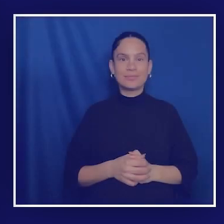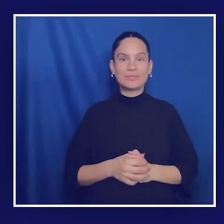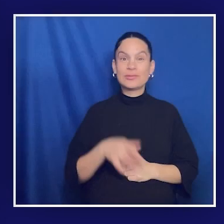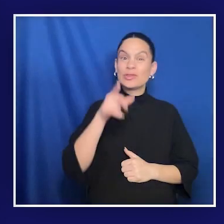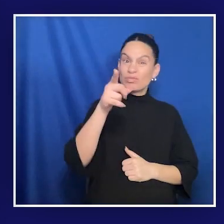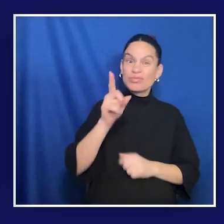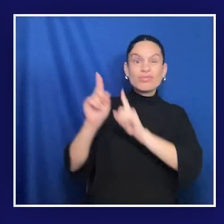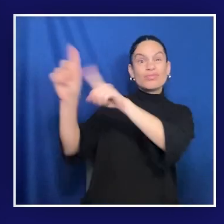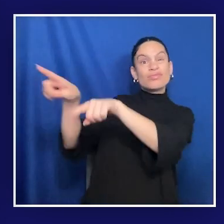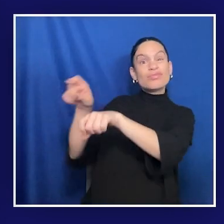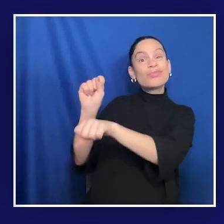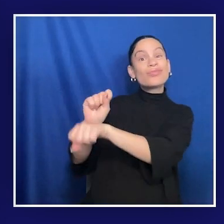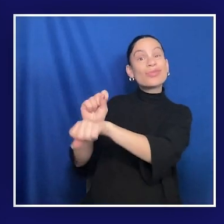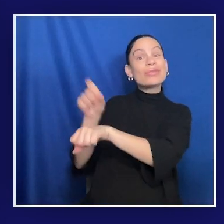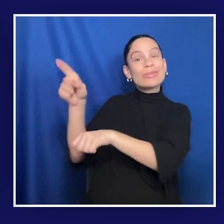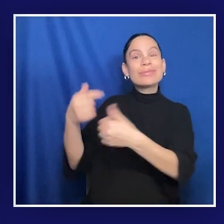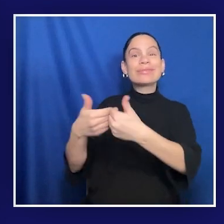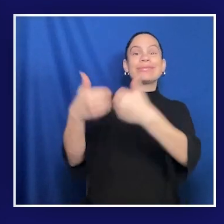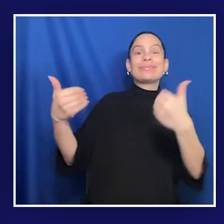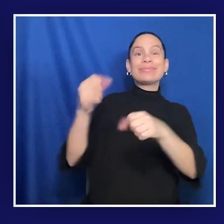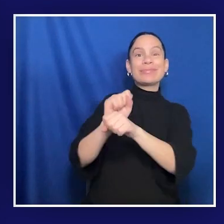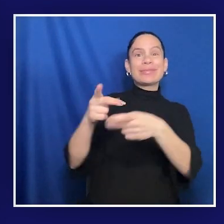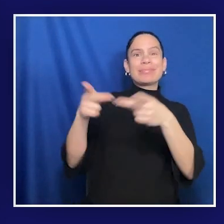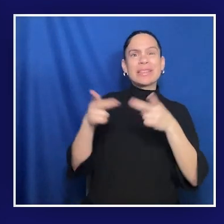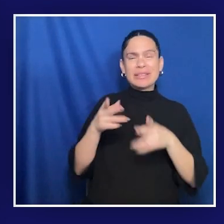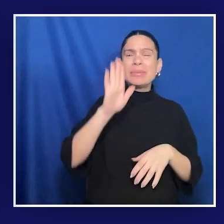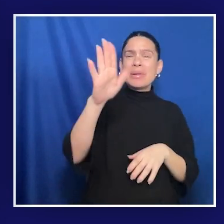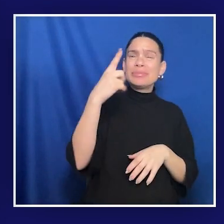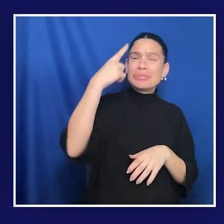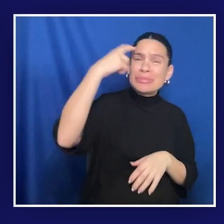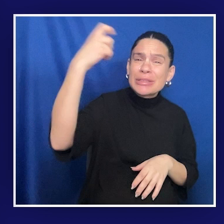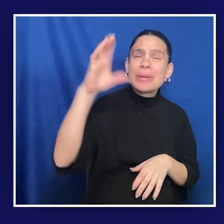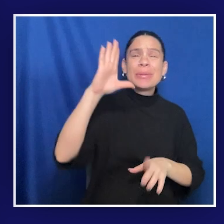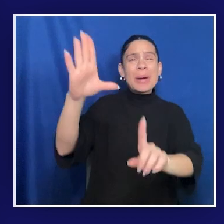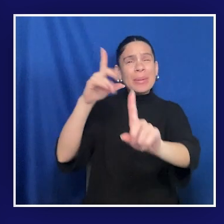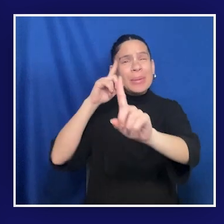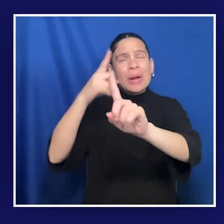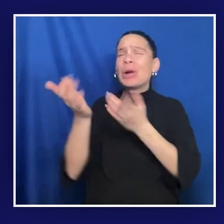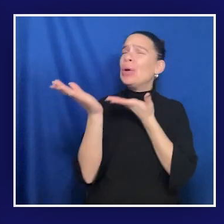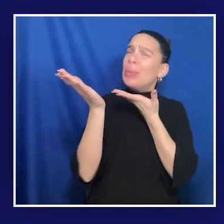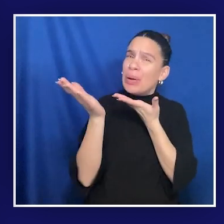When you go in those sheltered workshops, you lose any chance of dreams or goals.